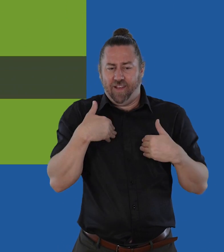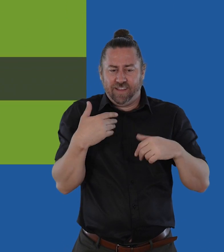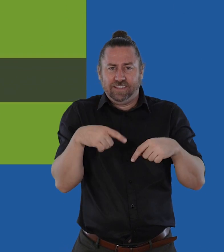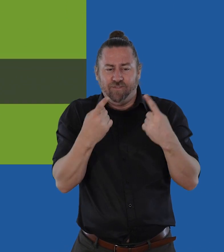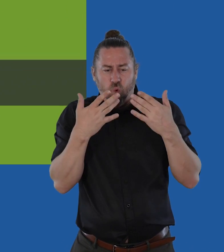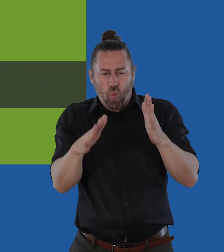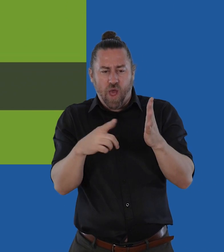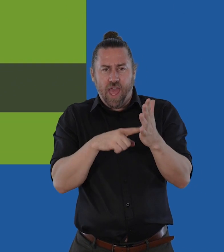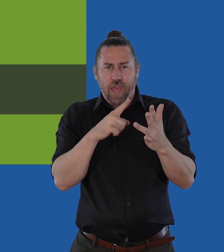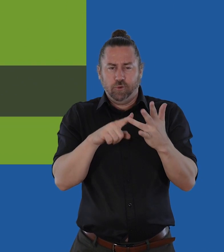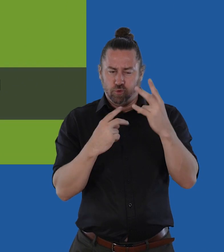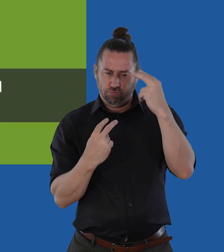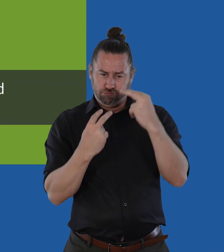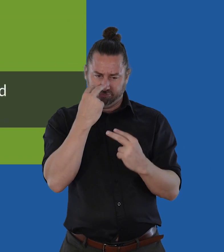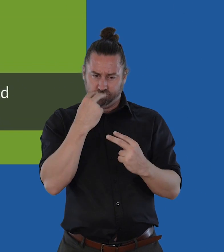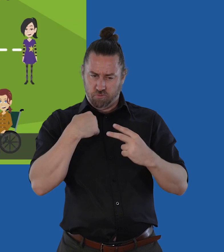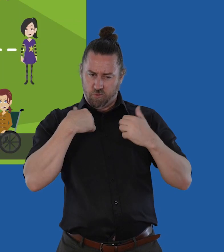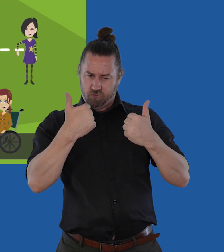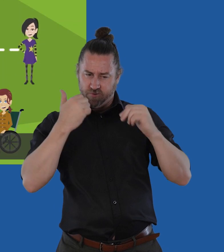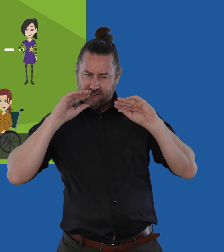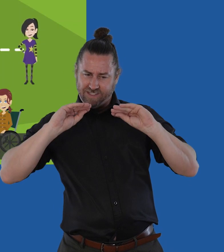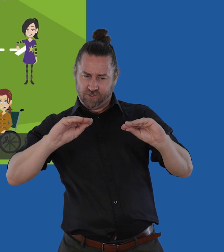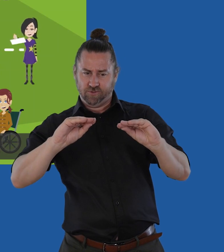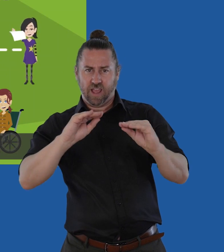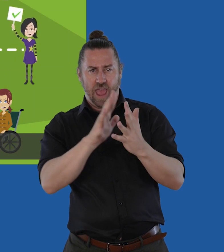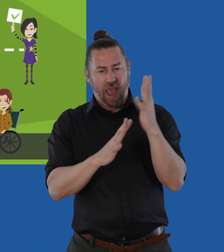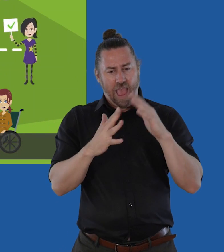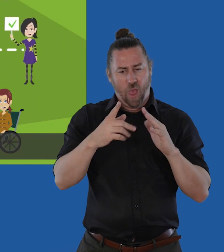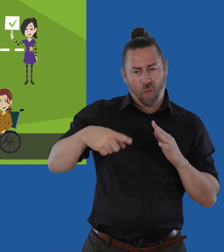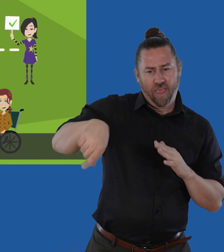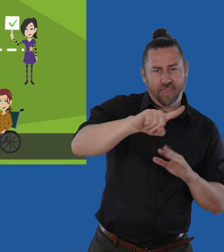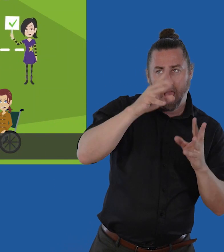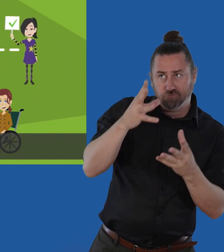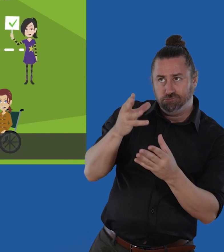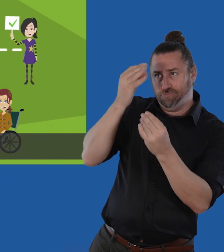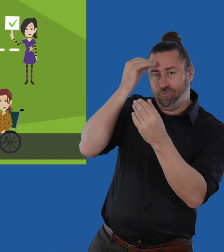and learning practice, and help you better reach all of your students.